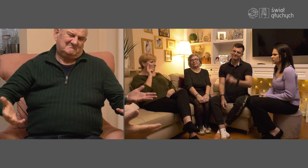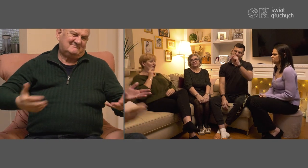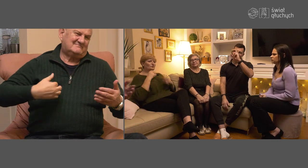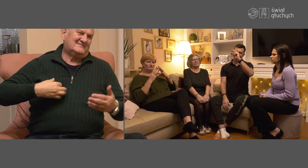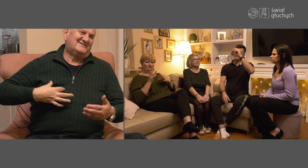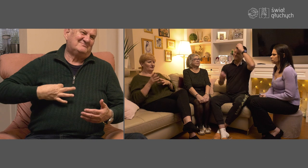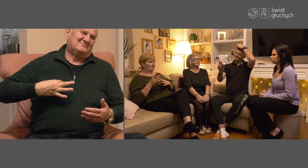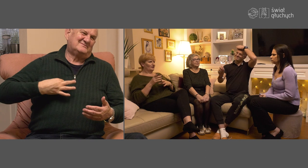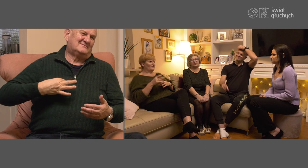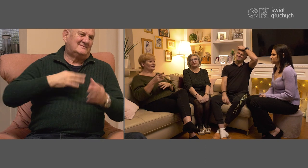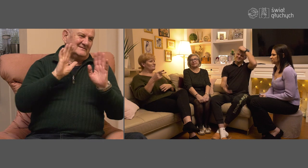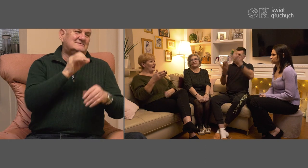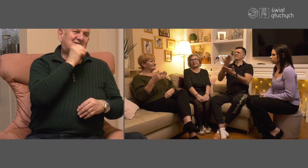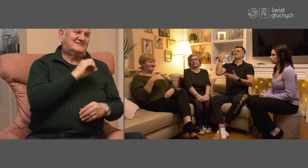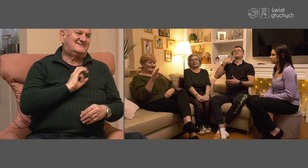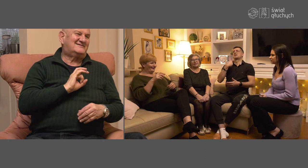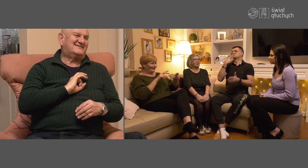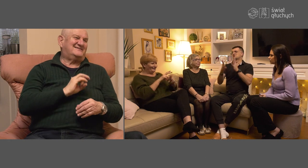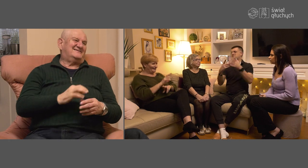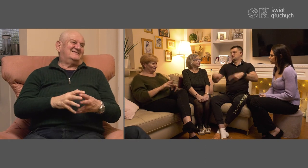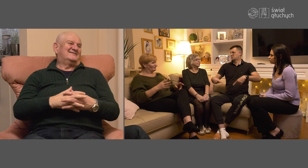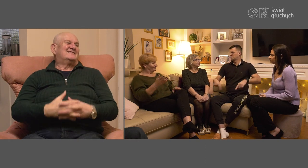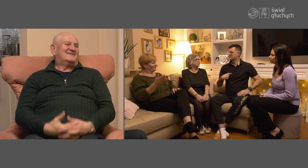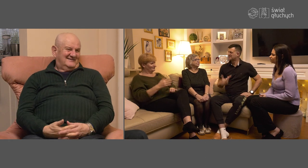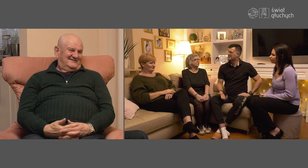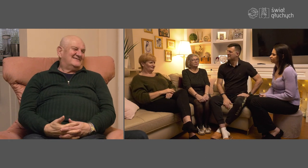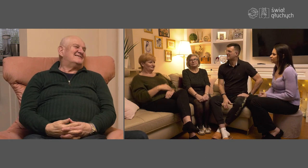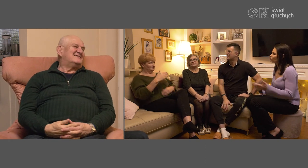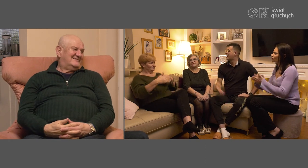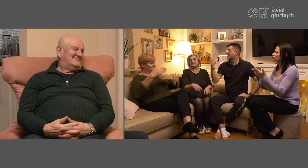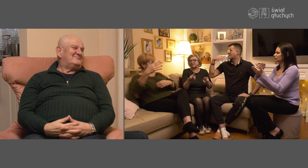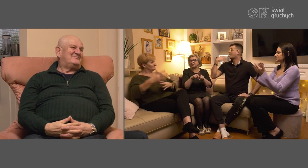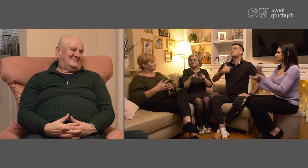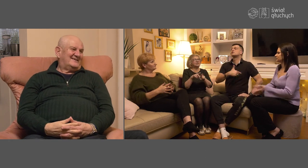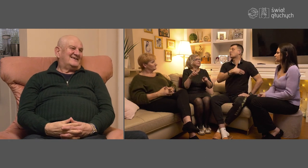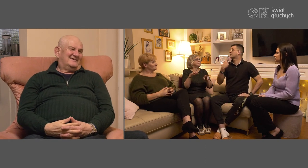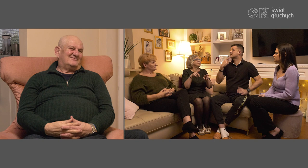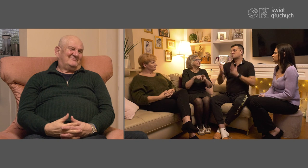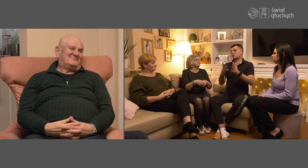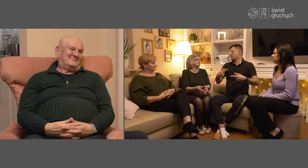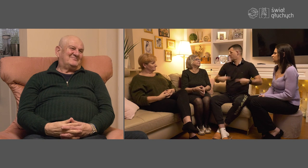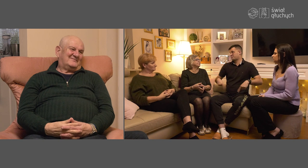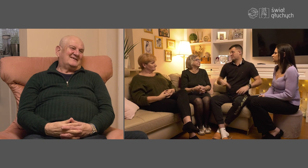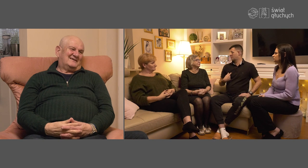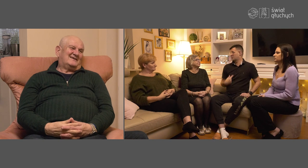For me it's all the same, my signs are old. [Rafał]: In my time they didn't teach sign language in school.